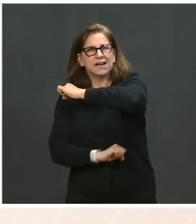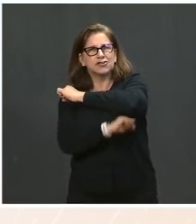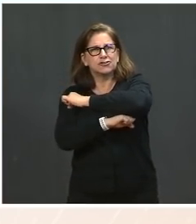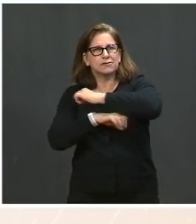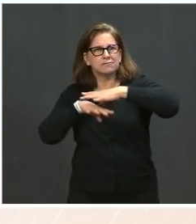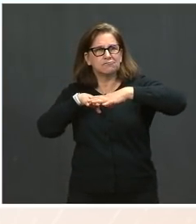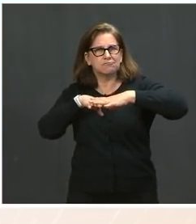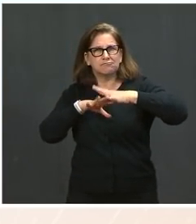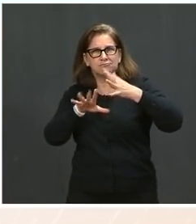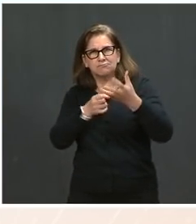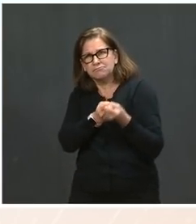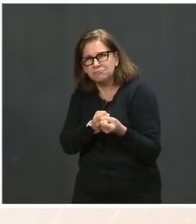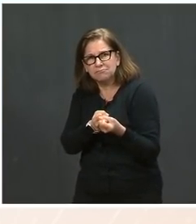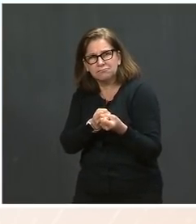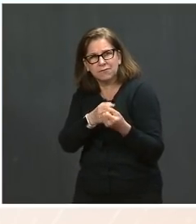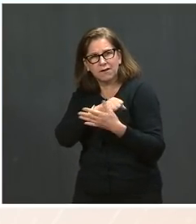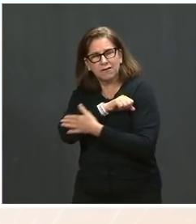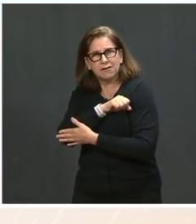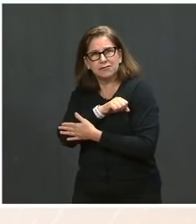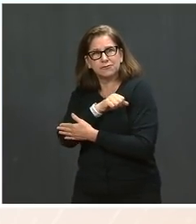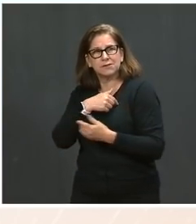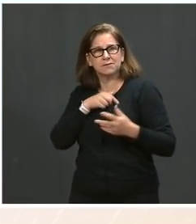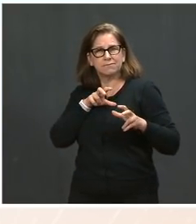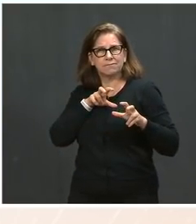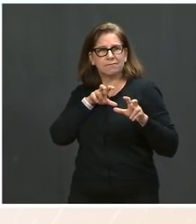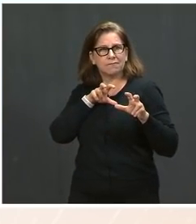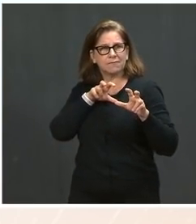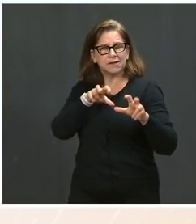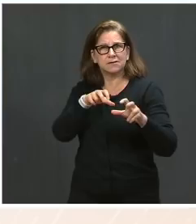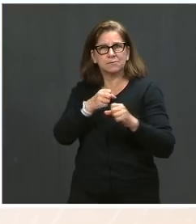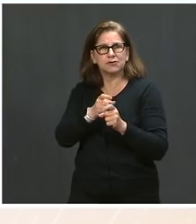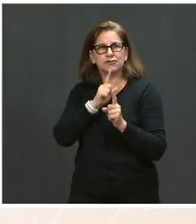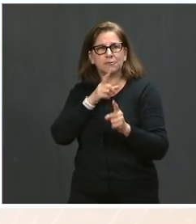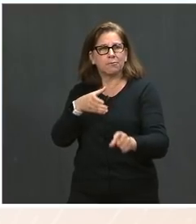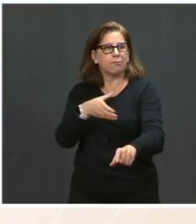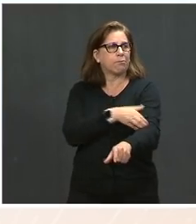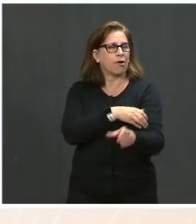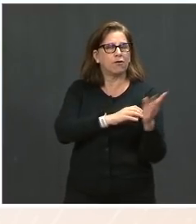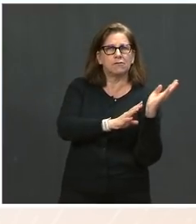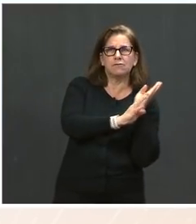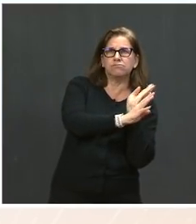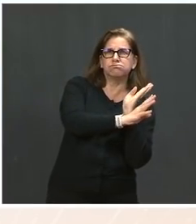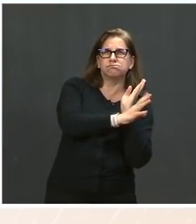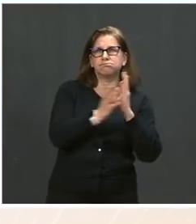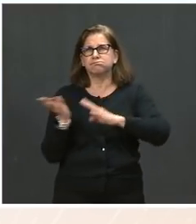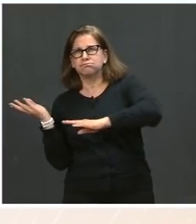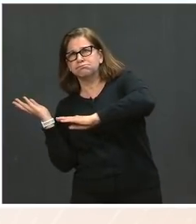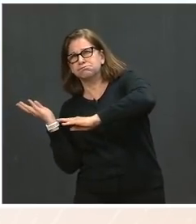if we want to make sure power keeps coming to our homes. There was an interesting poll